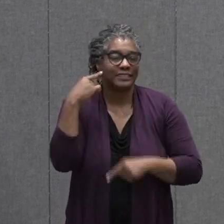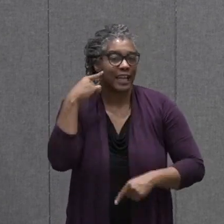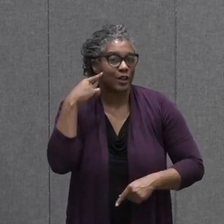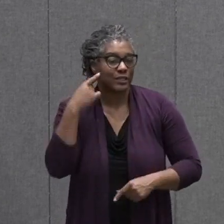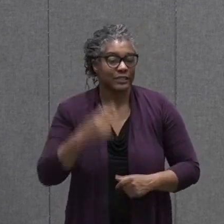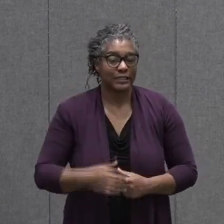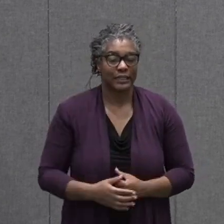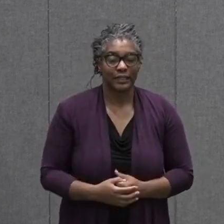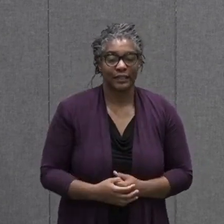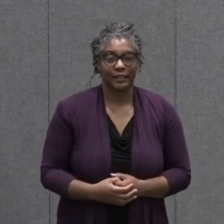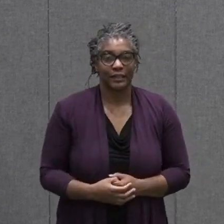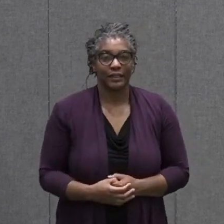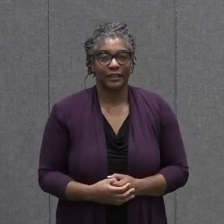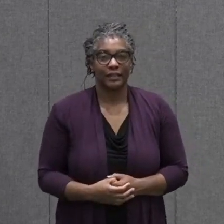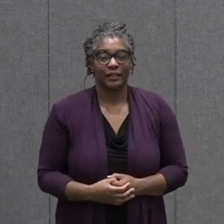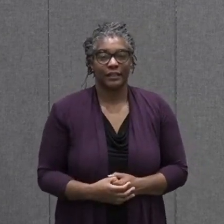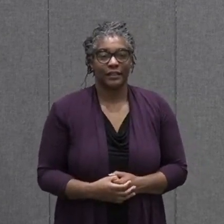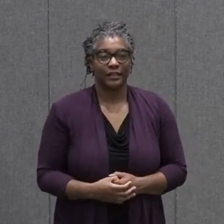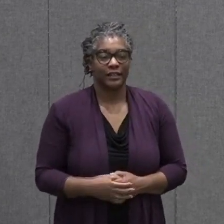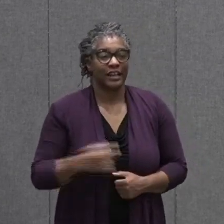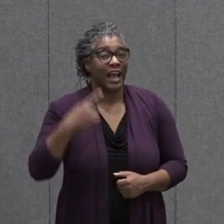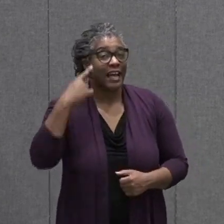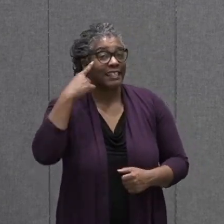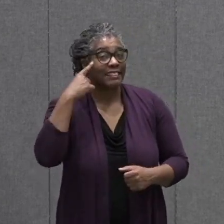and I think we could build the word,